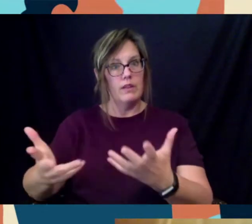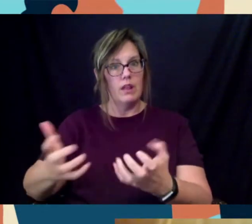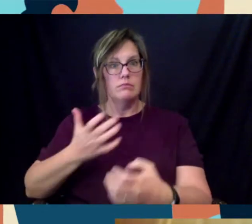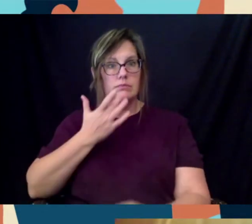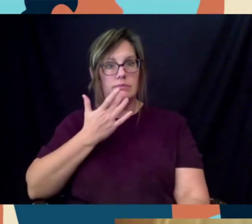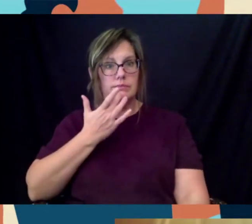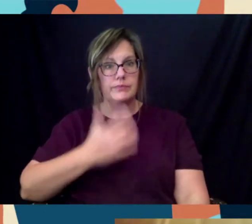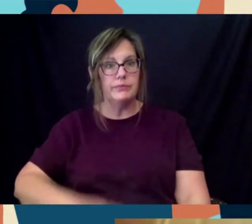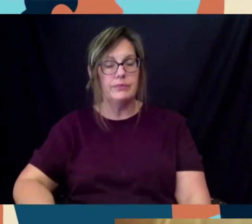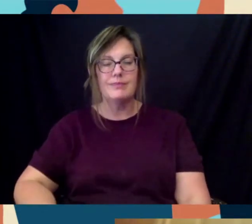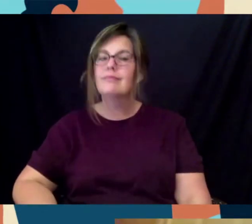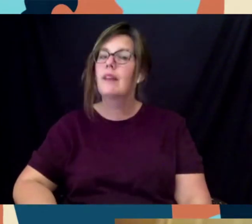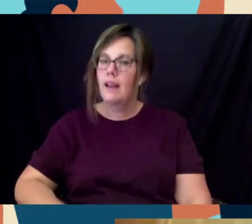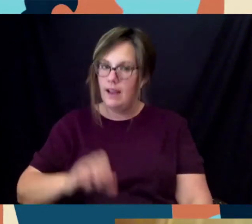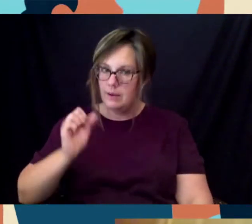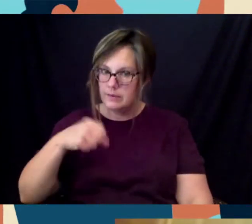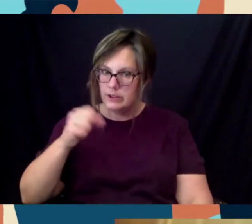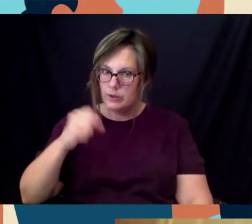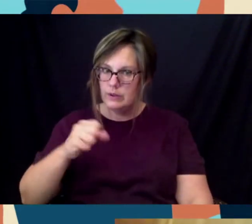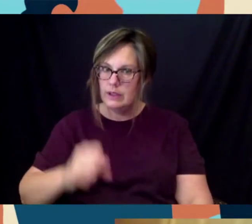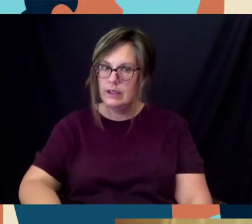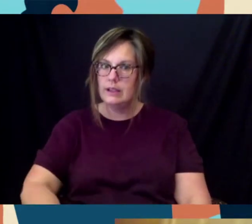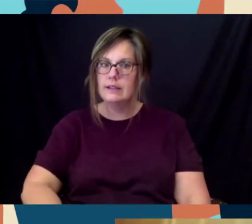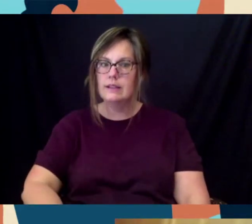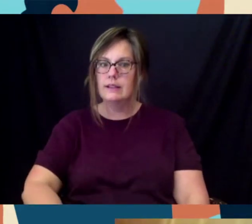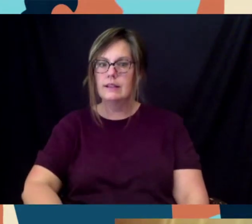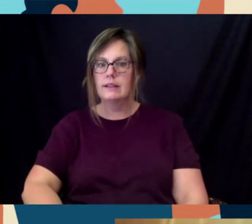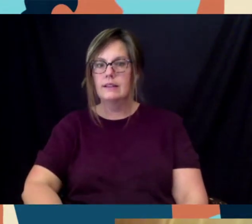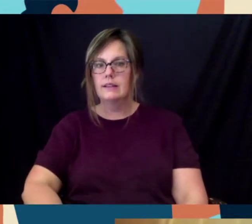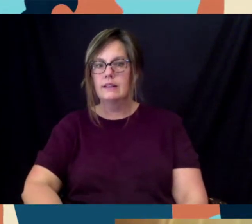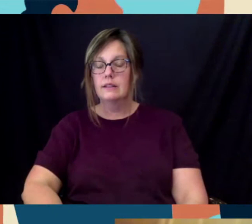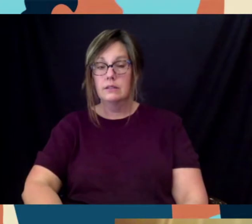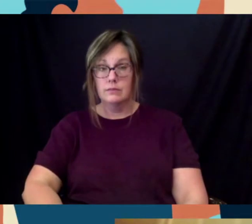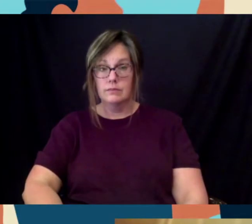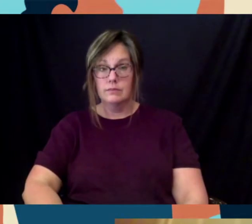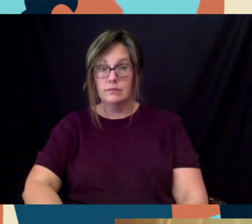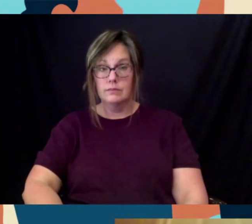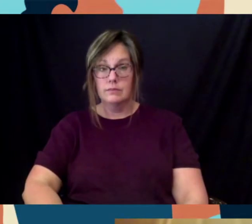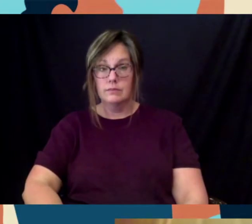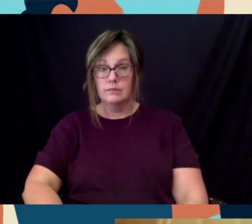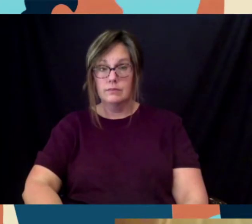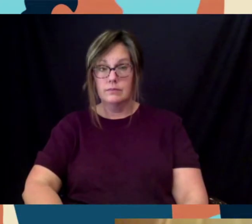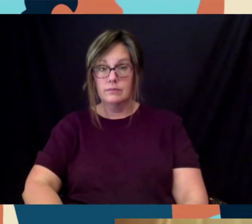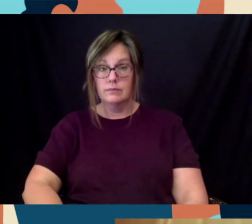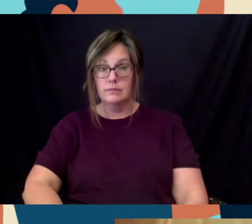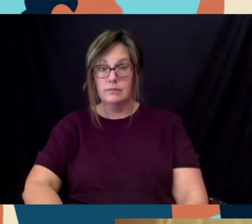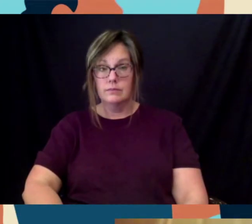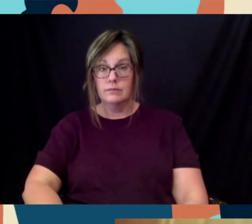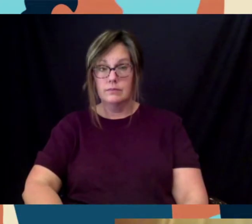absolutely um have you i know this is a question you probably always get